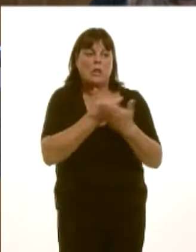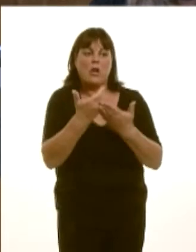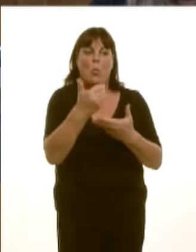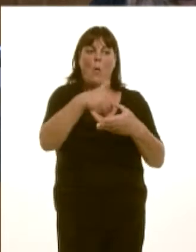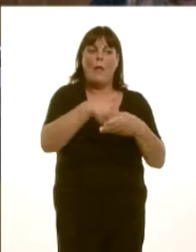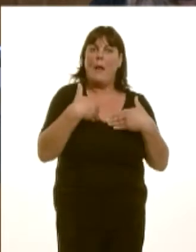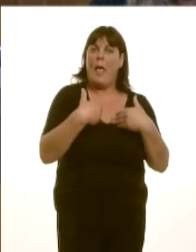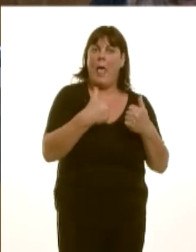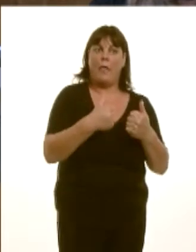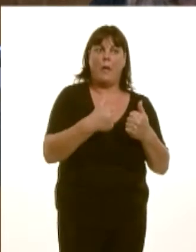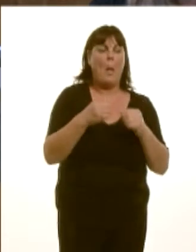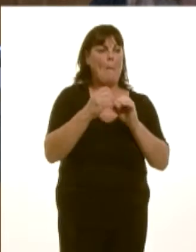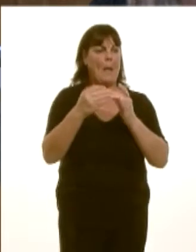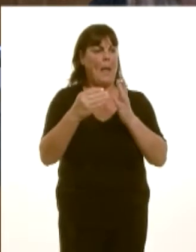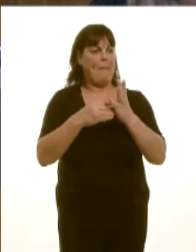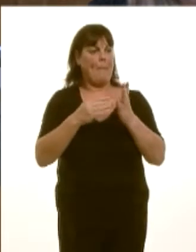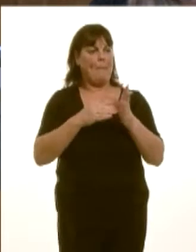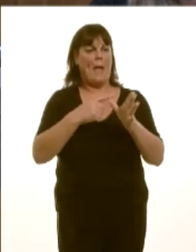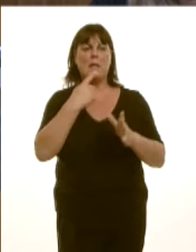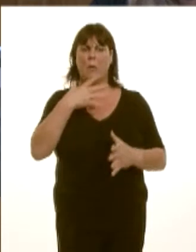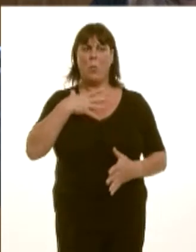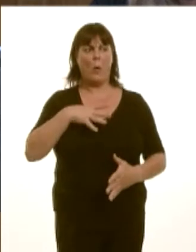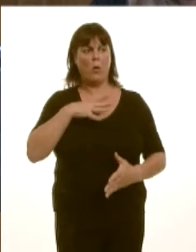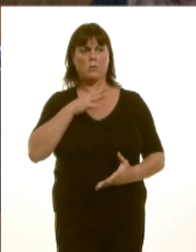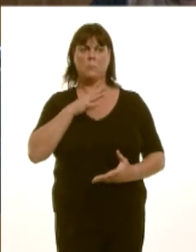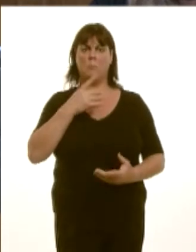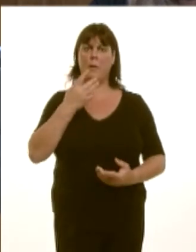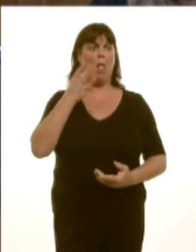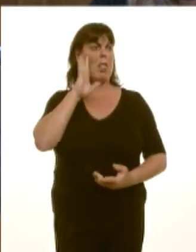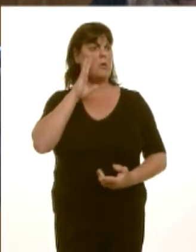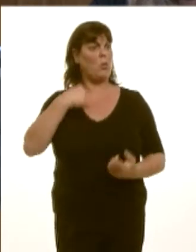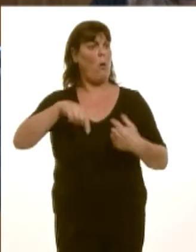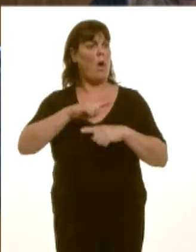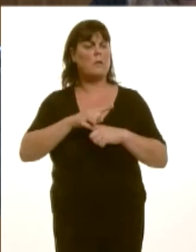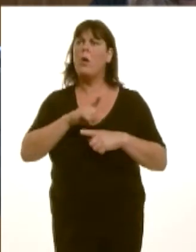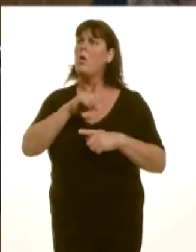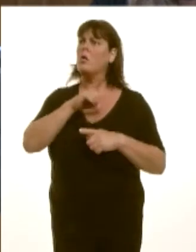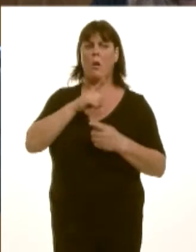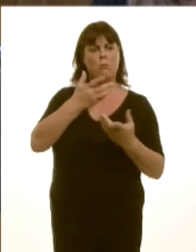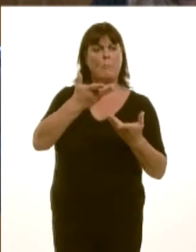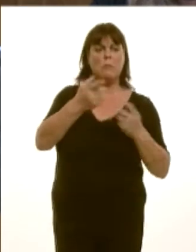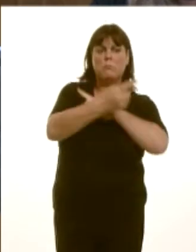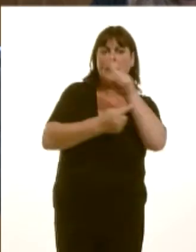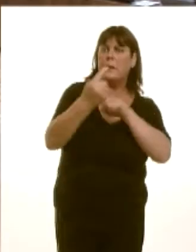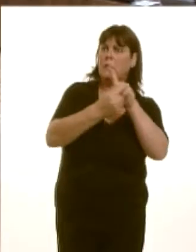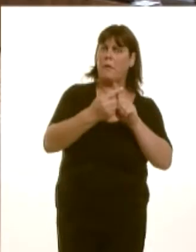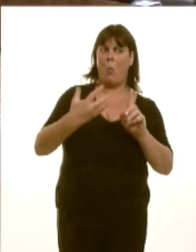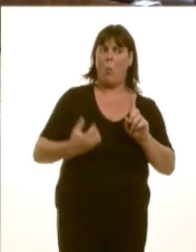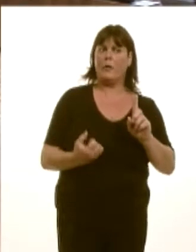Why, then, has it not appeared at any of the pay negotiations on behalf of its members at any time? Not a single meeting.